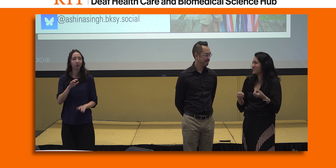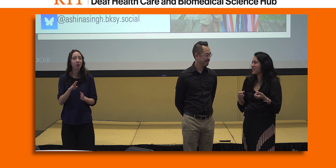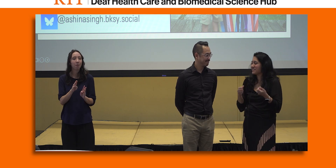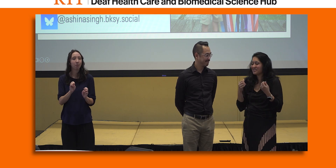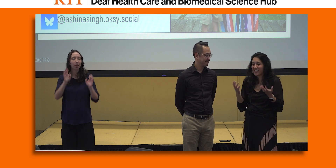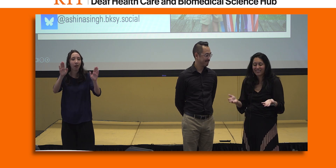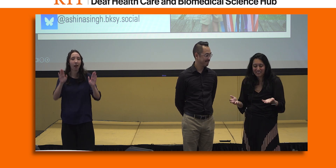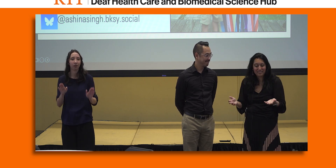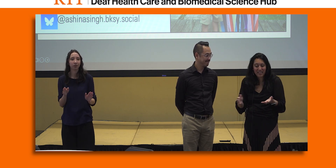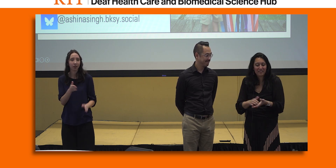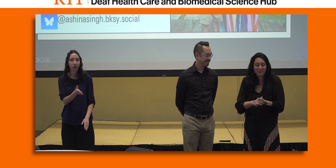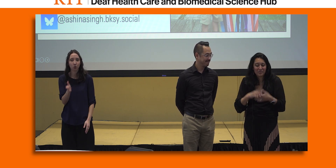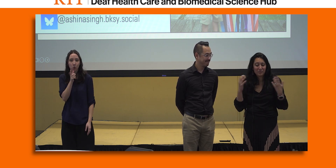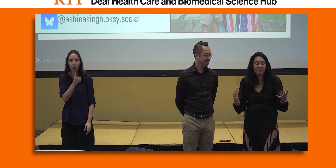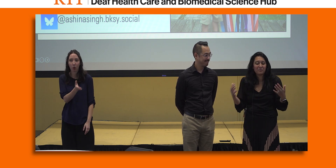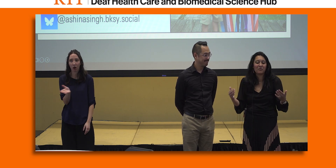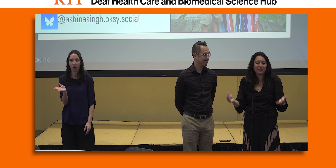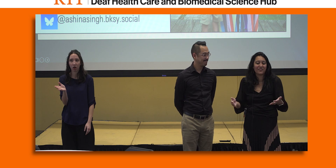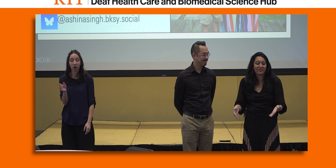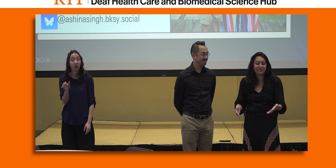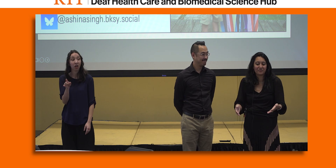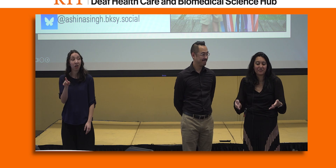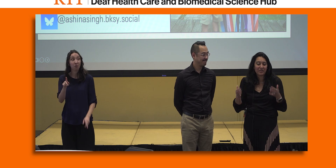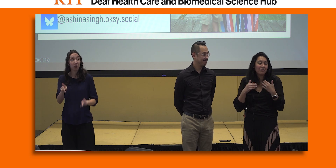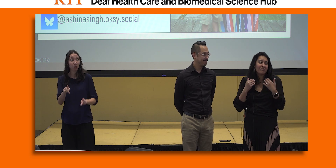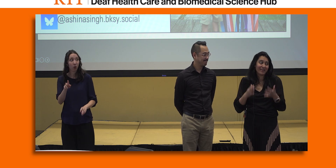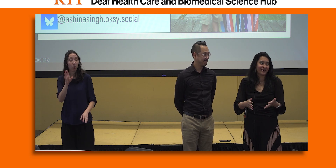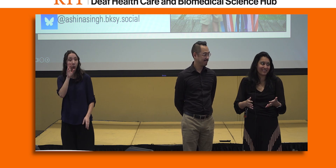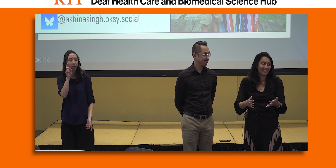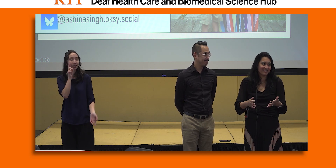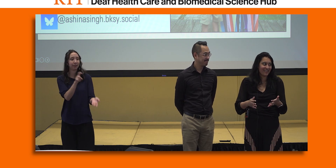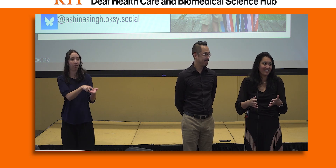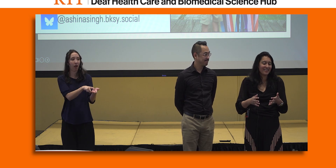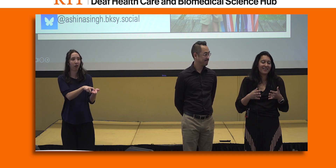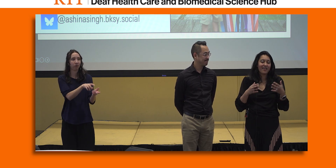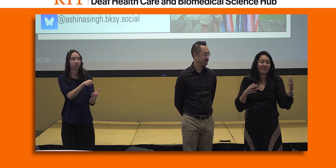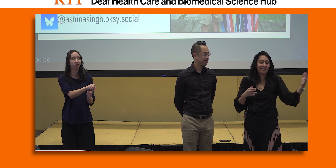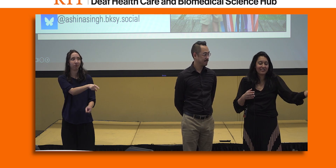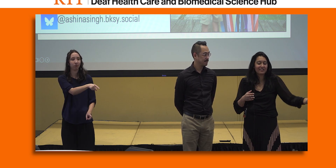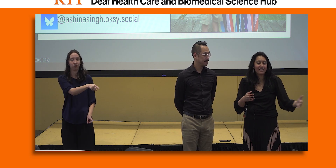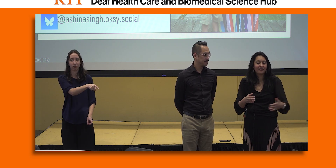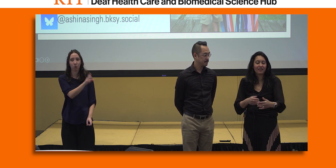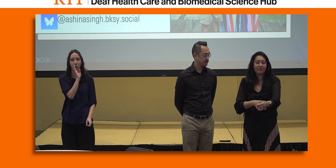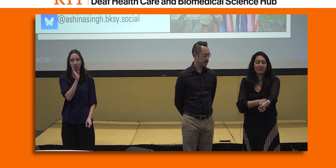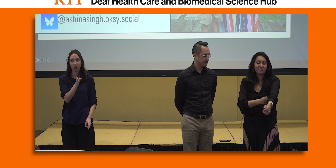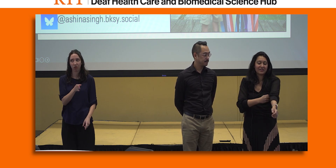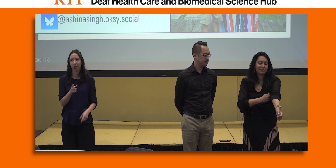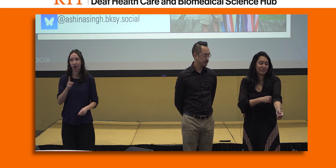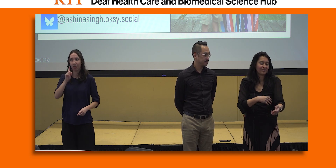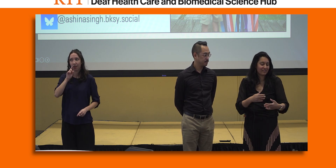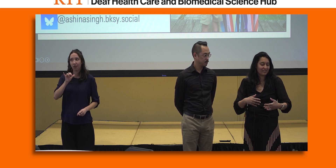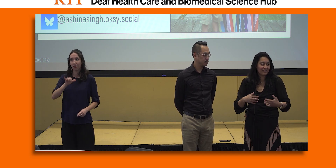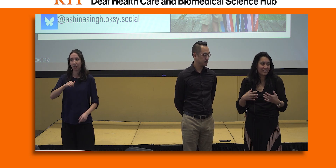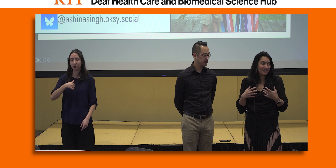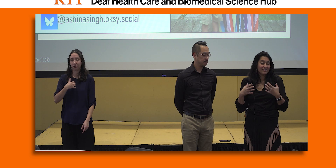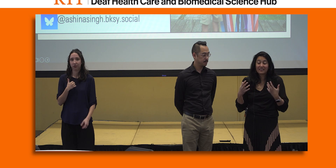and that those people will find you, and they will recognize that. And I think that's how I've been able